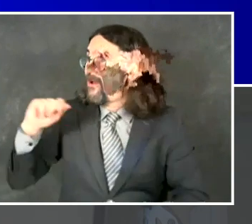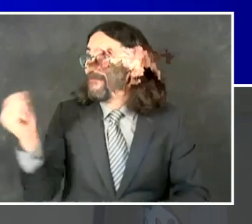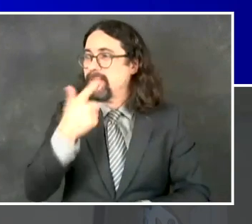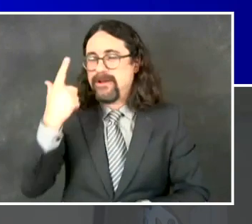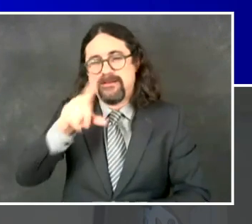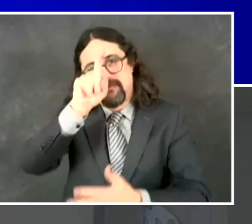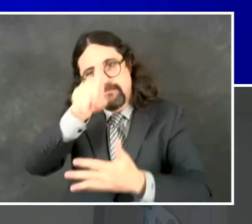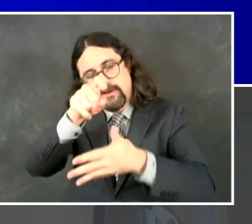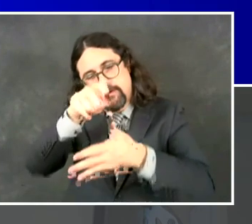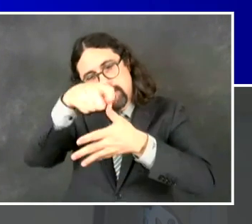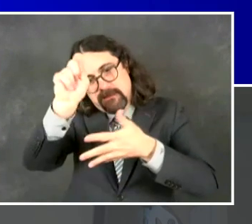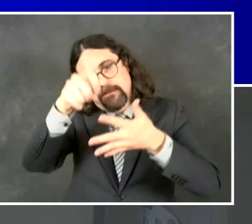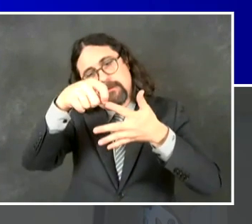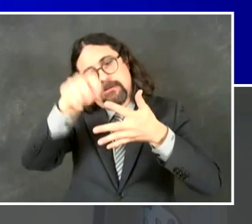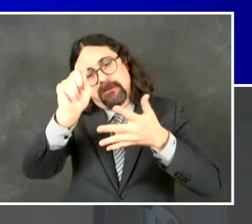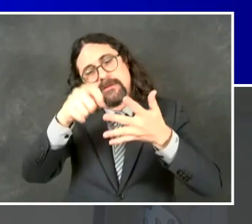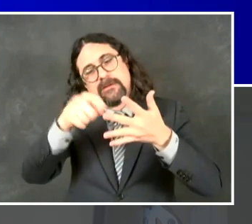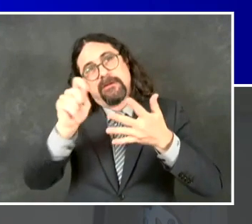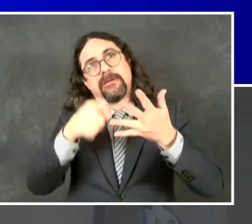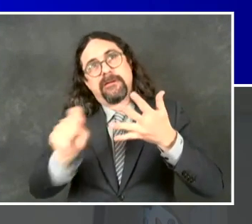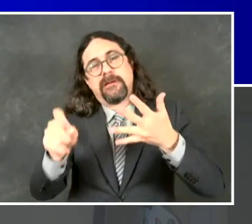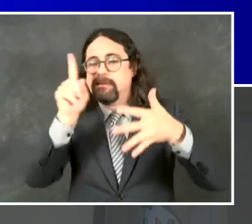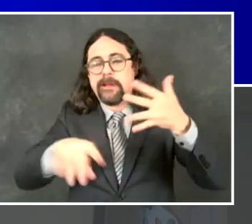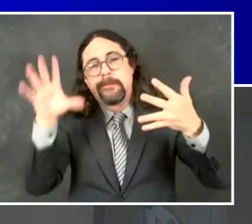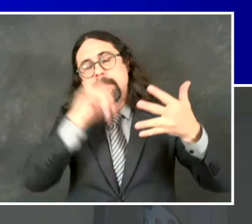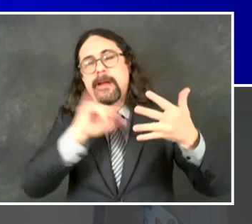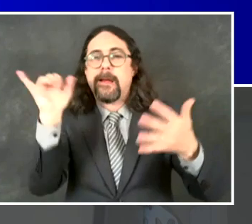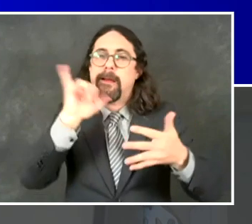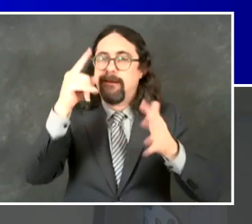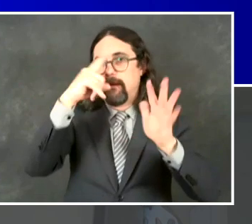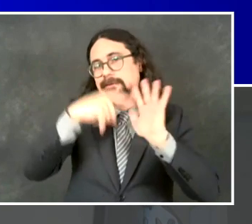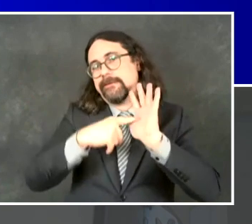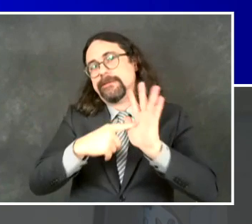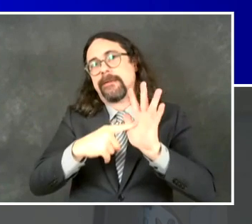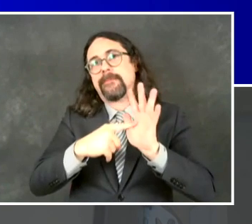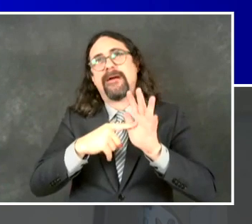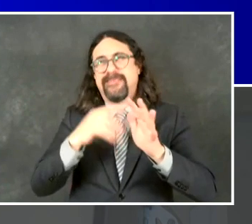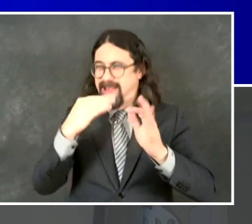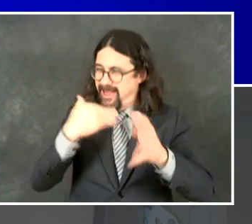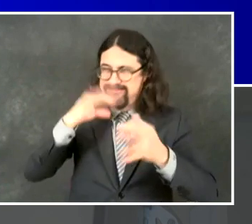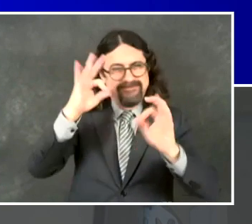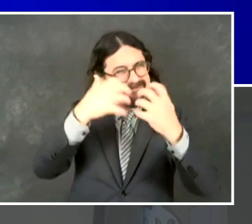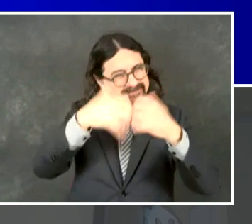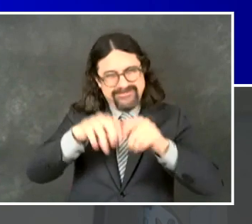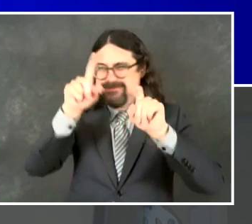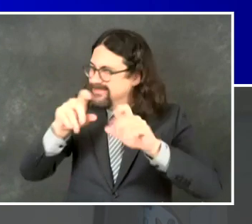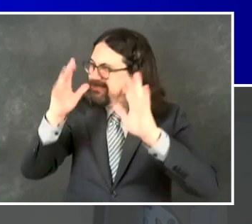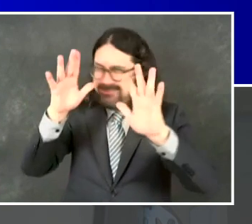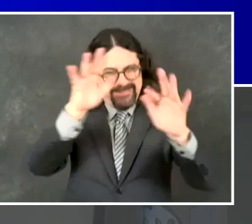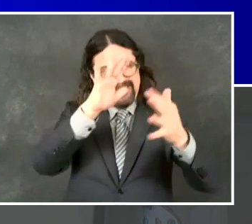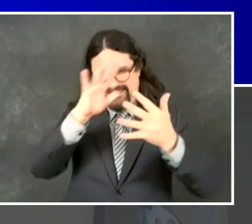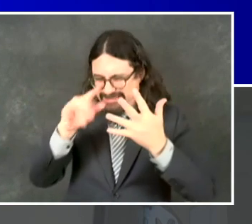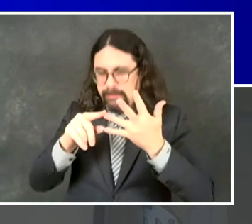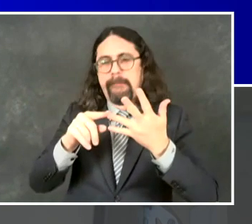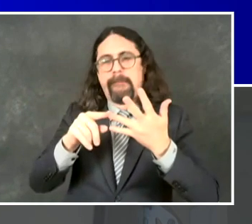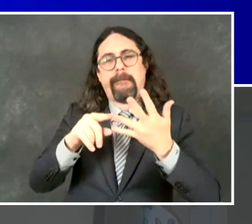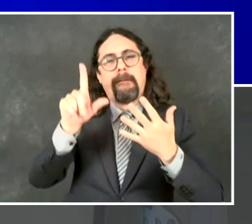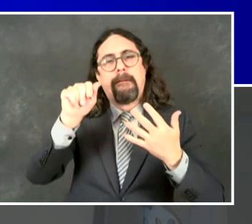IT'S GOING TO BE PERFECT, THAT IT'S ALL GOING TO GO IN THE PERFECT STRAIGHT LINE. YOU'LL SEE THE INDICATS,OR